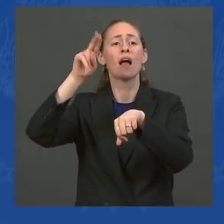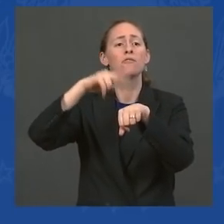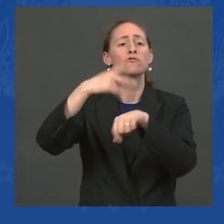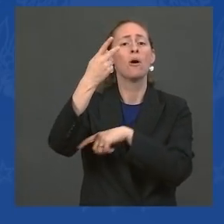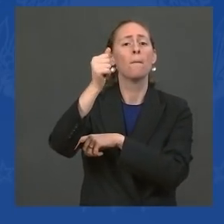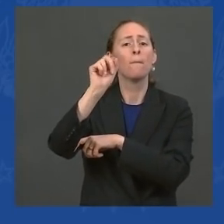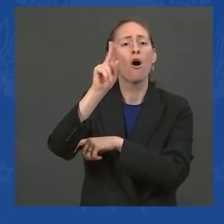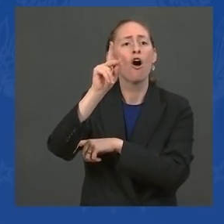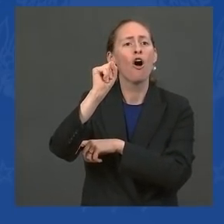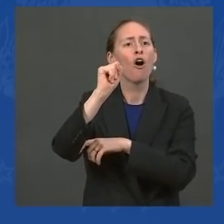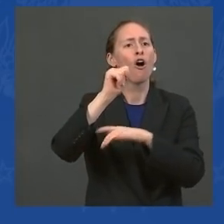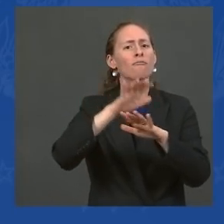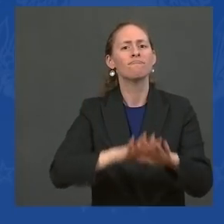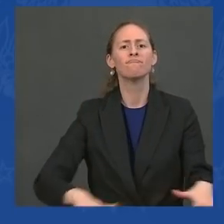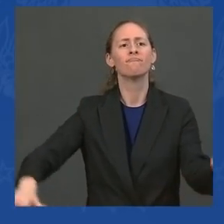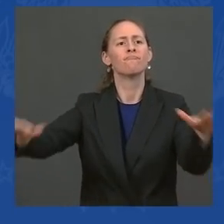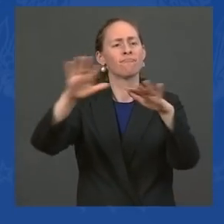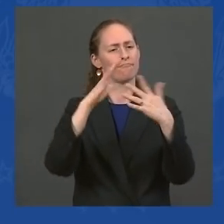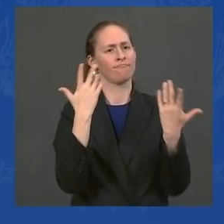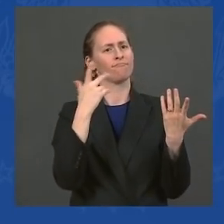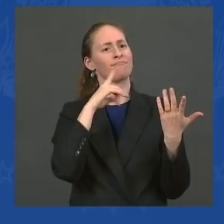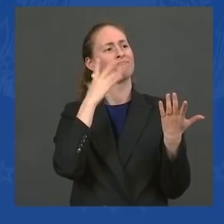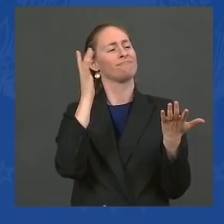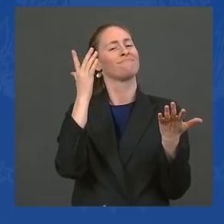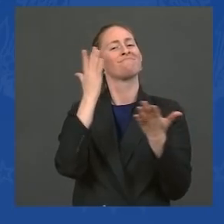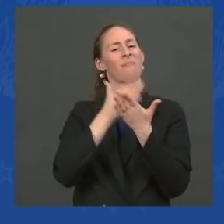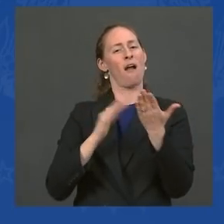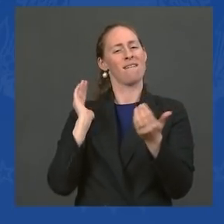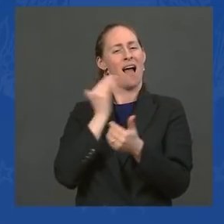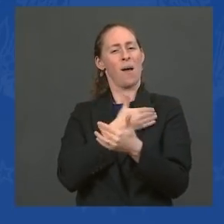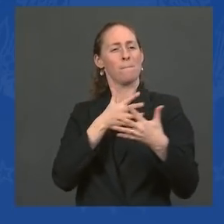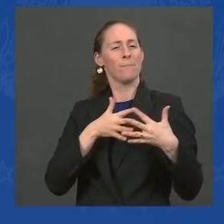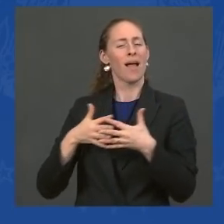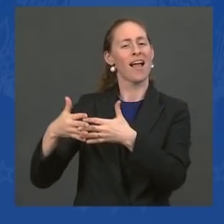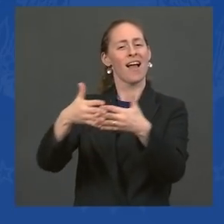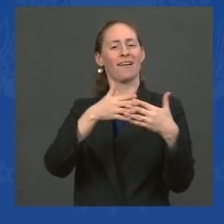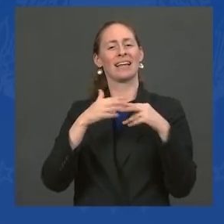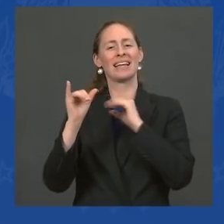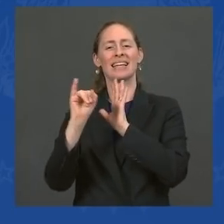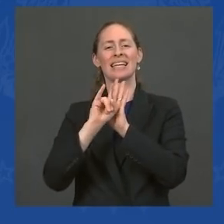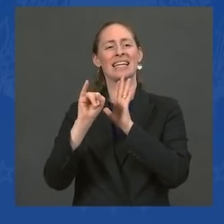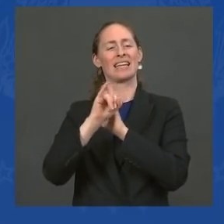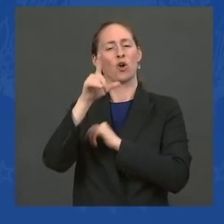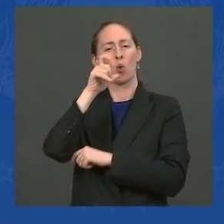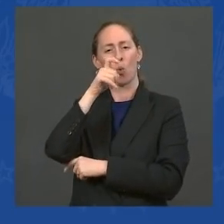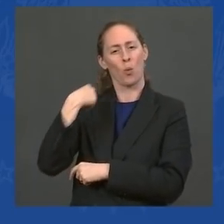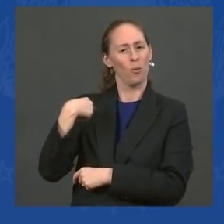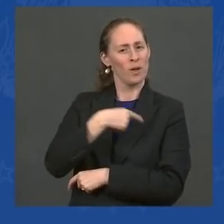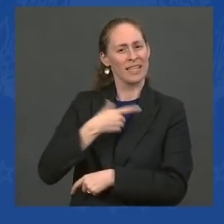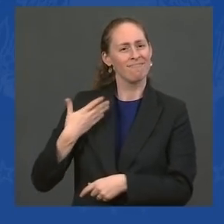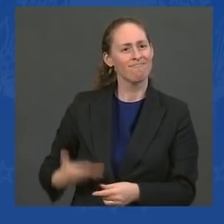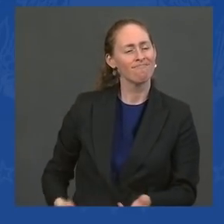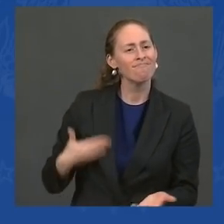They are more than natural wonders; they're the birthright we pass from generation to generation -- a birthright of every American.